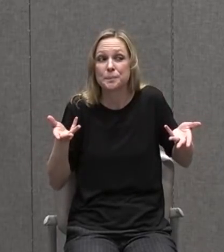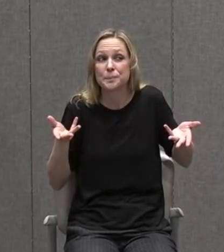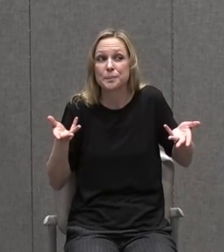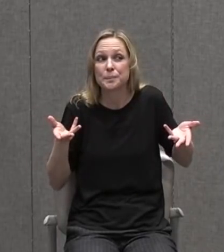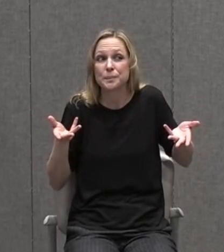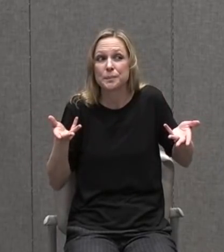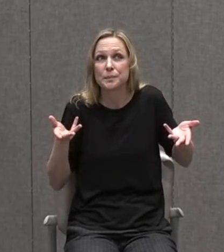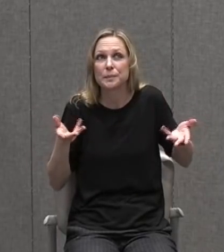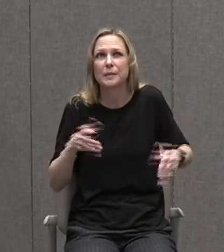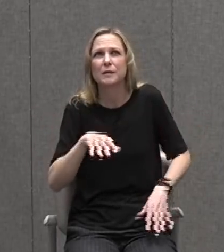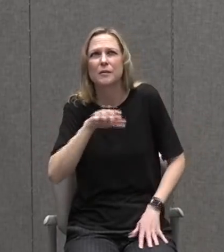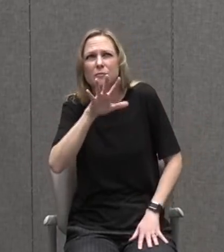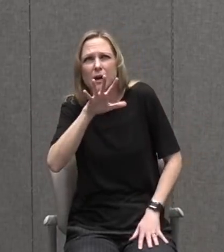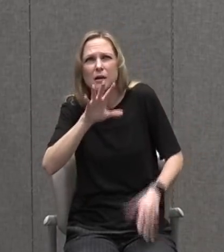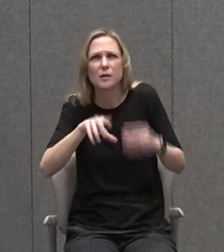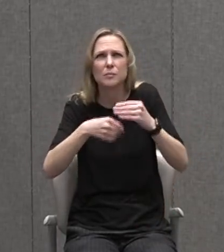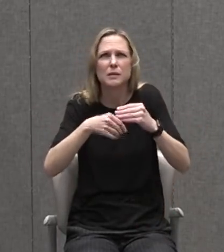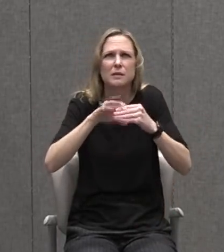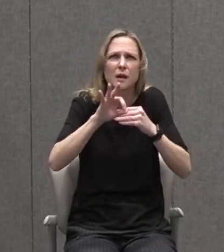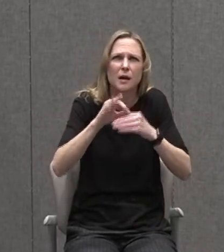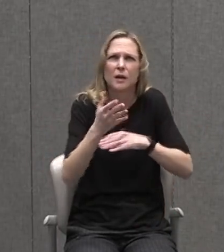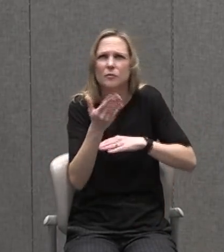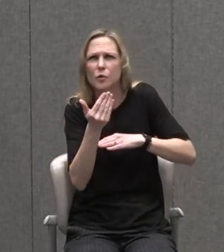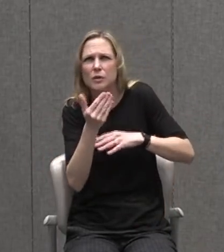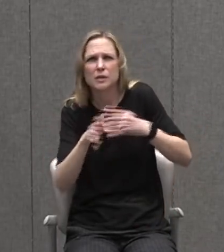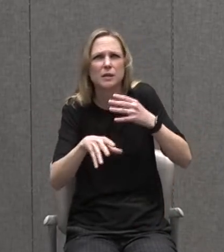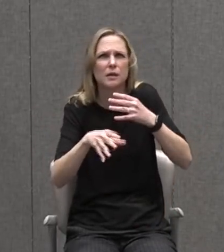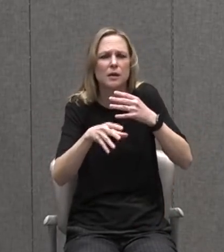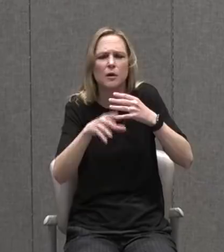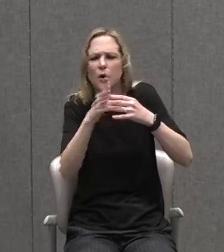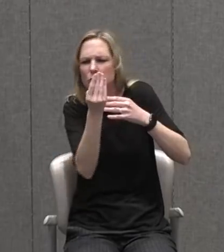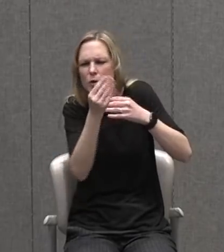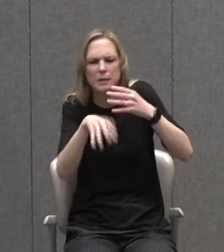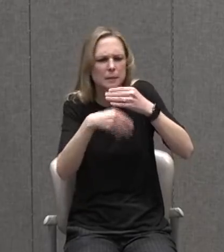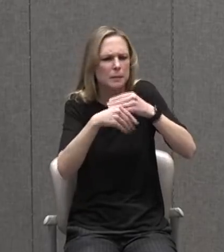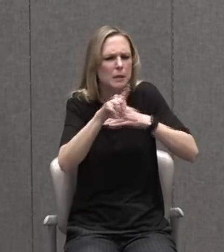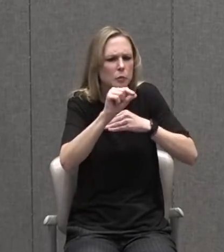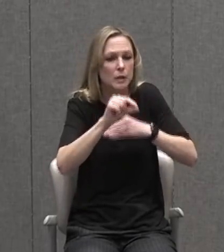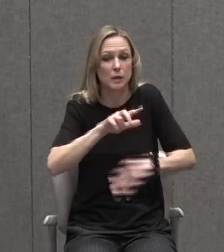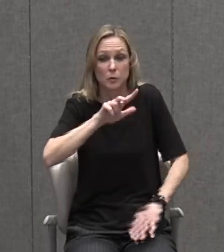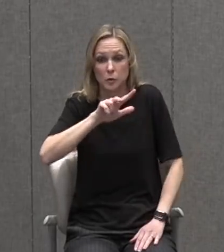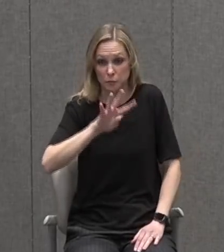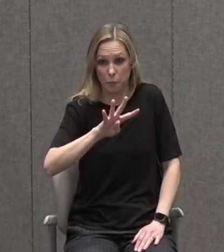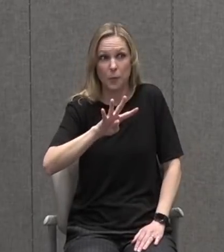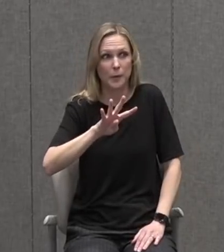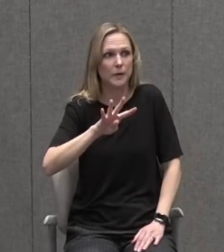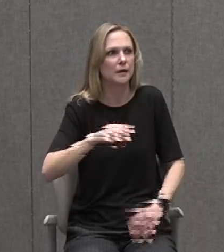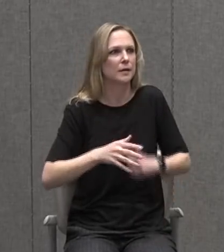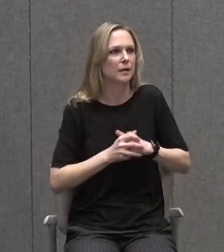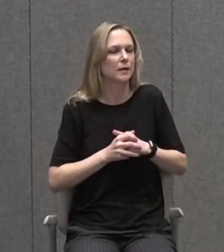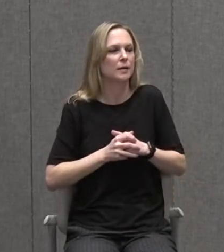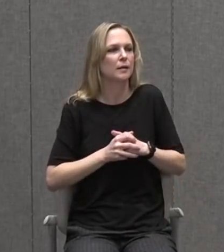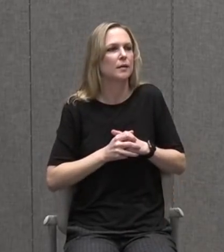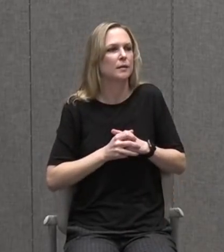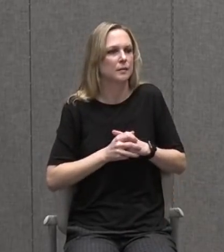my nine and five make 14 plus 20 is 34. And then I bring down the rest of it,